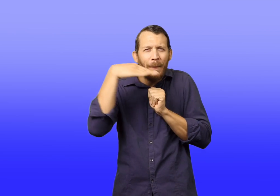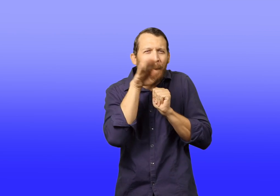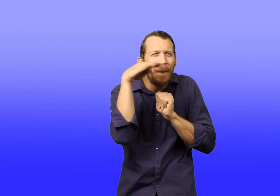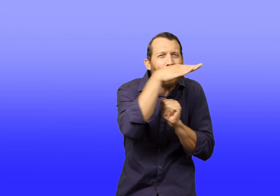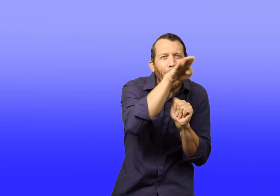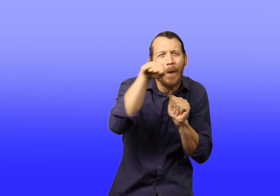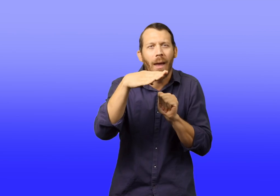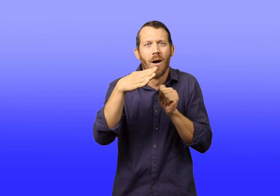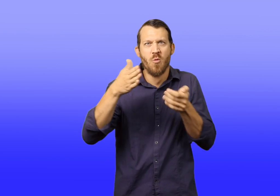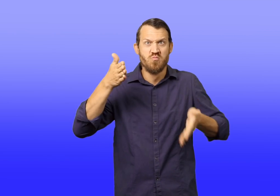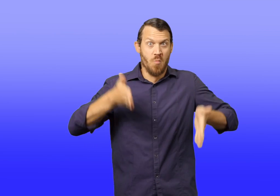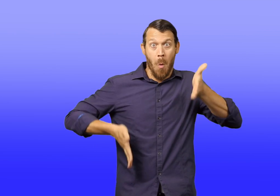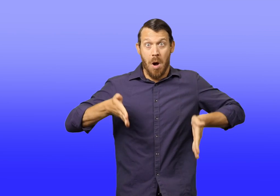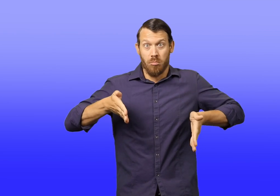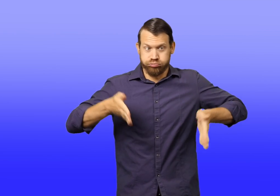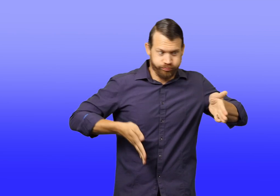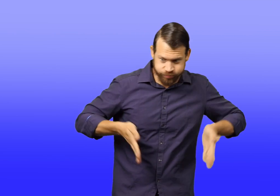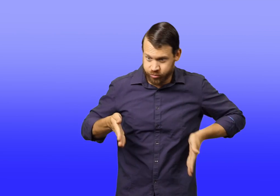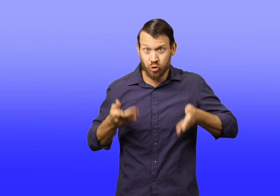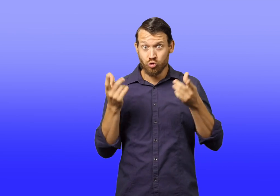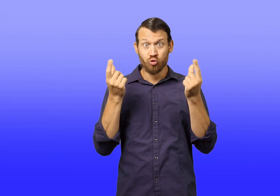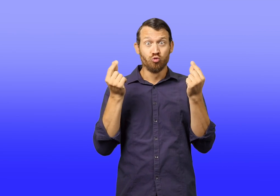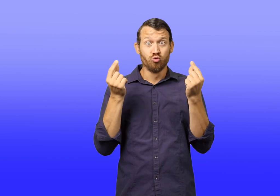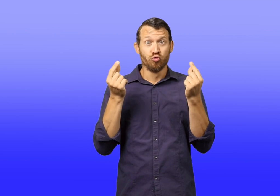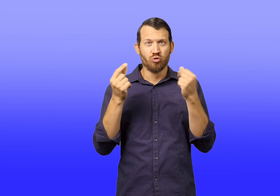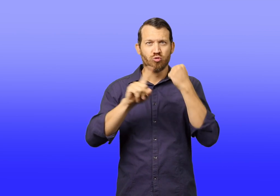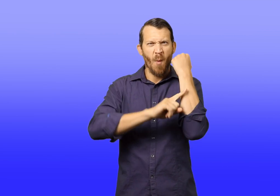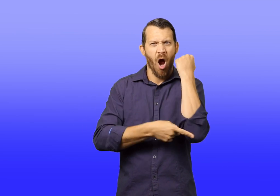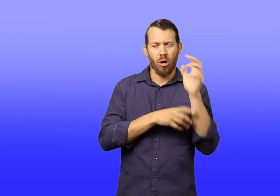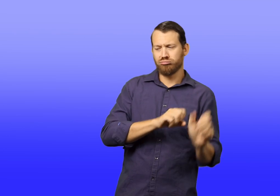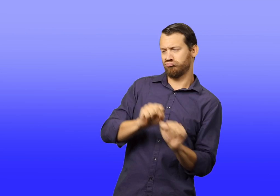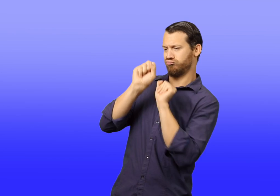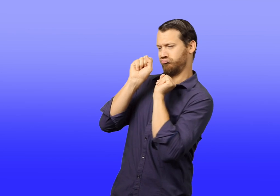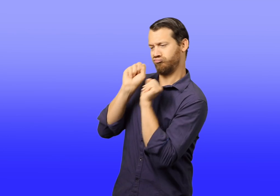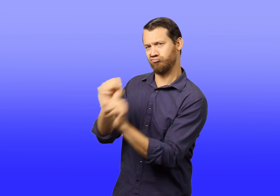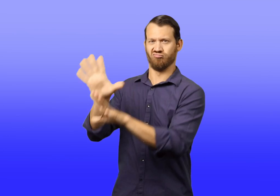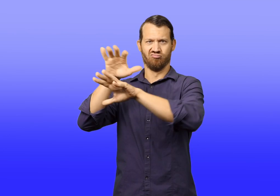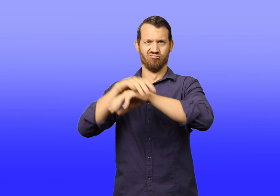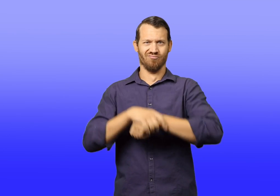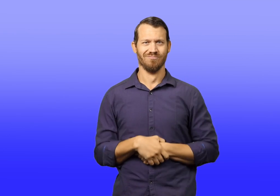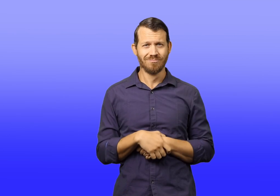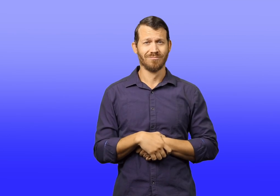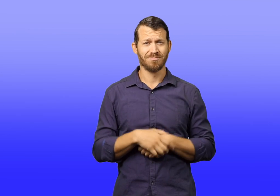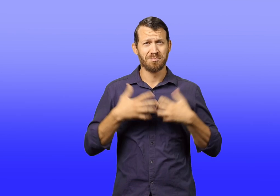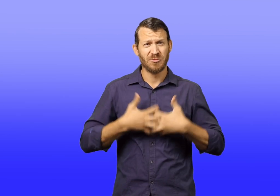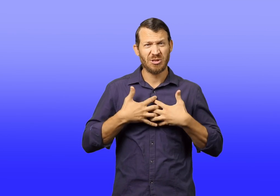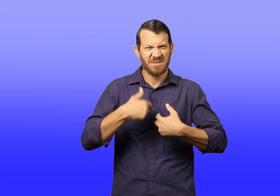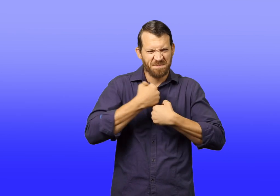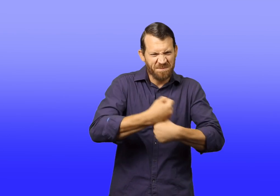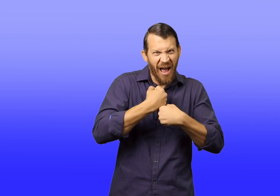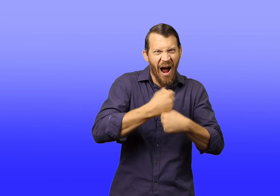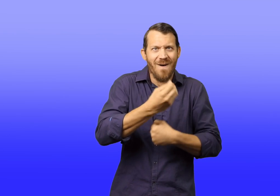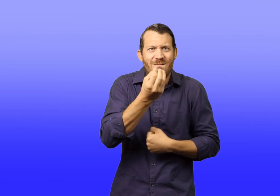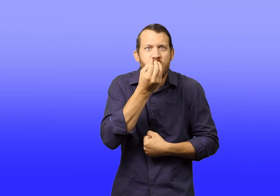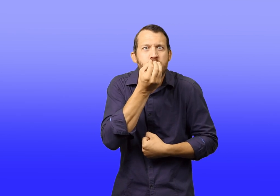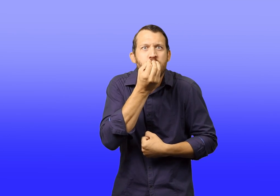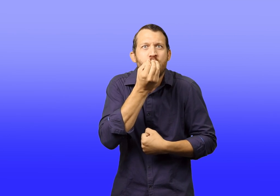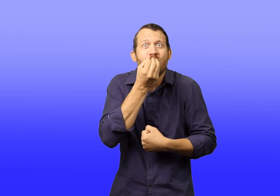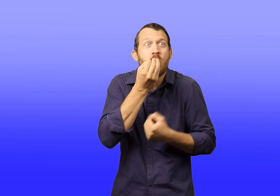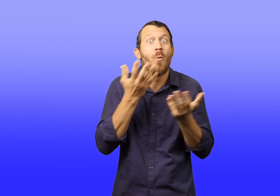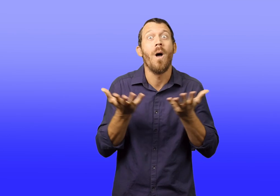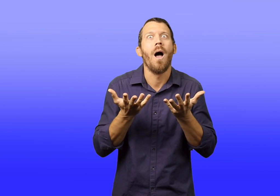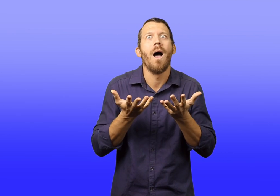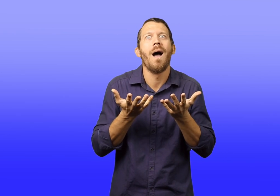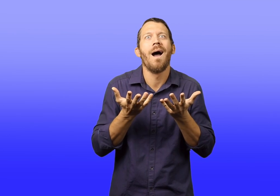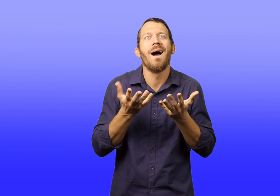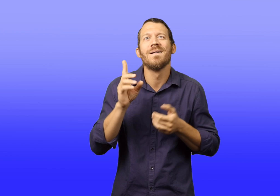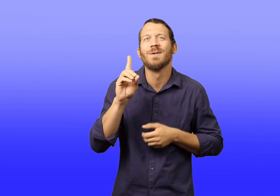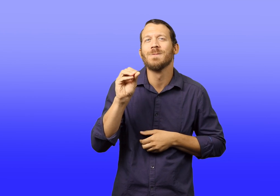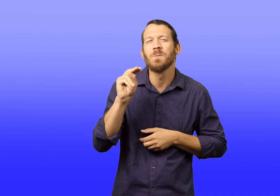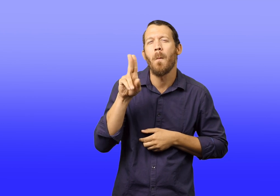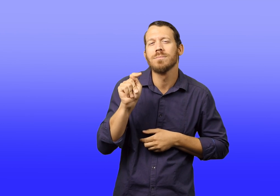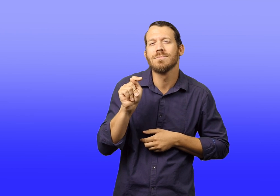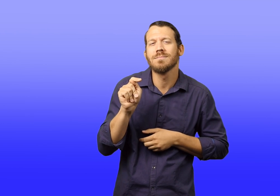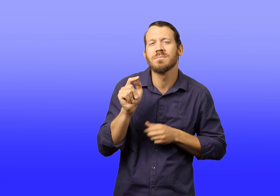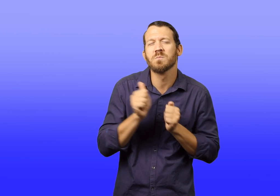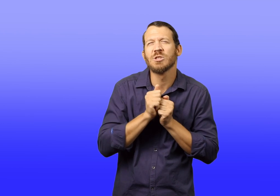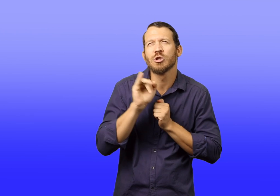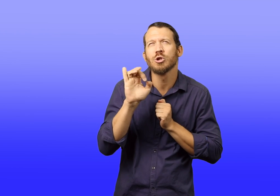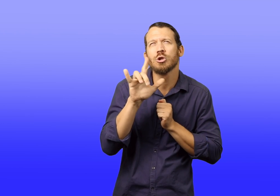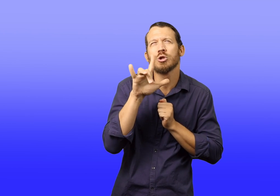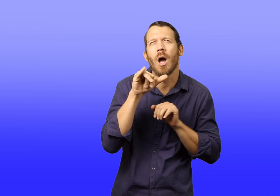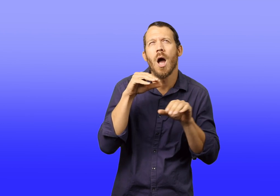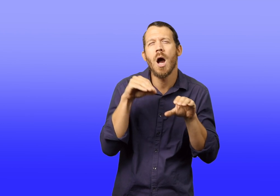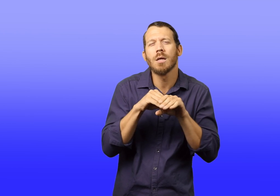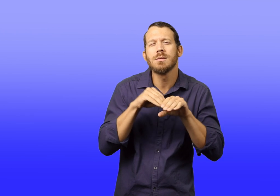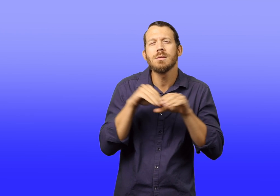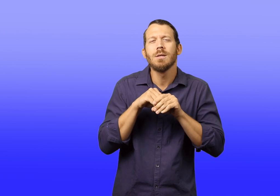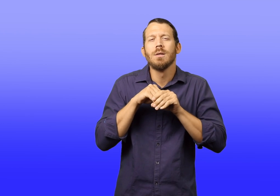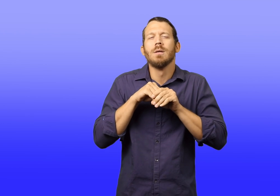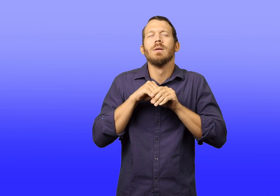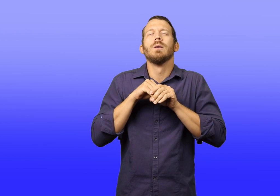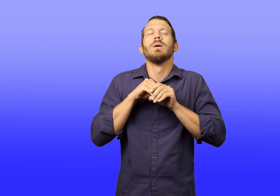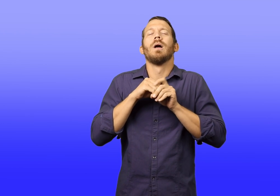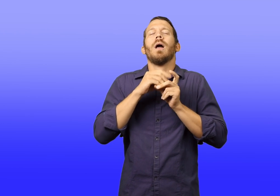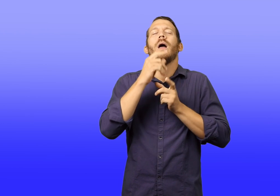A robot to take out the trash and a machine that could make jelly doughnuts by the thousands.